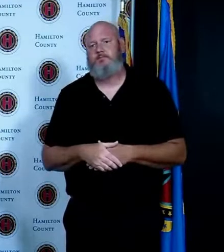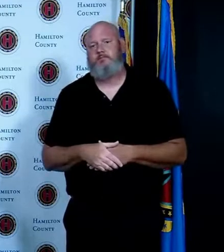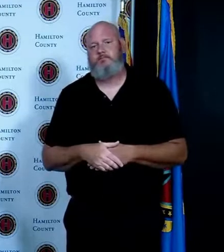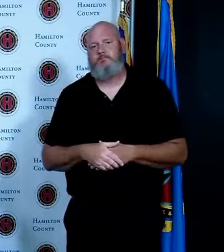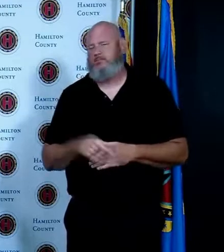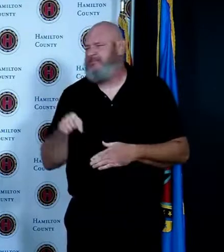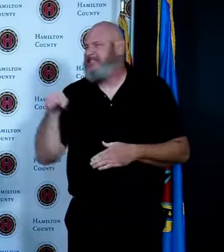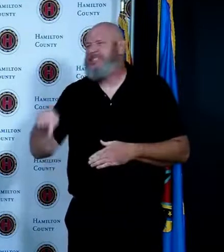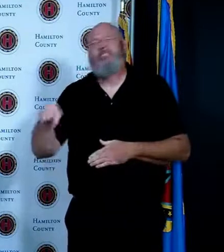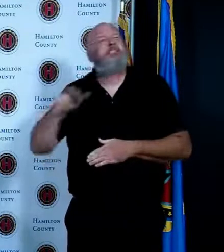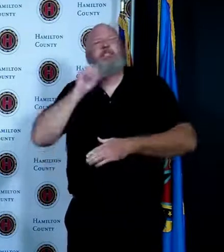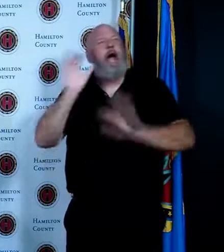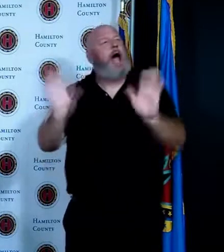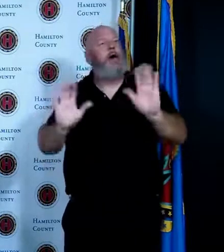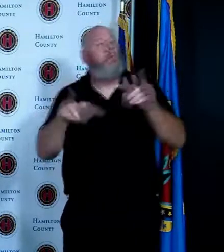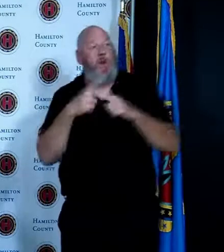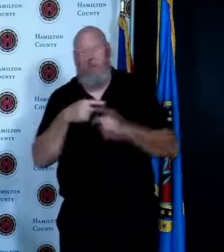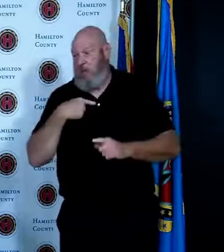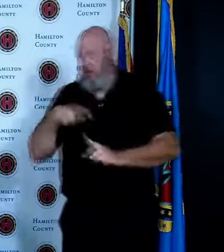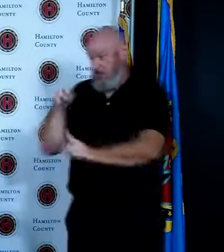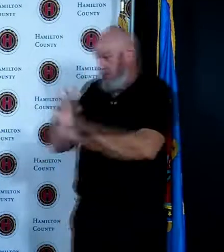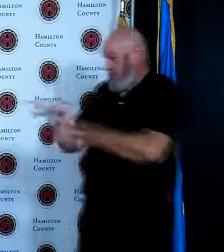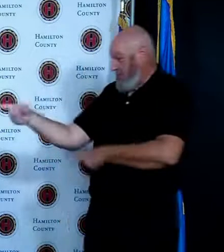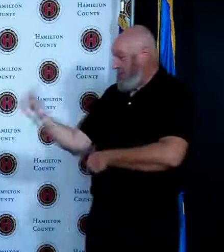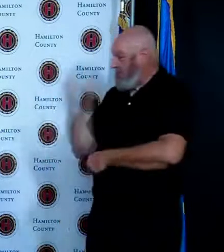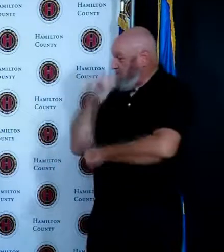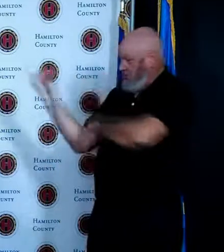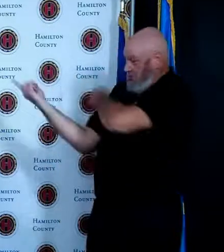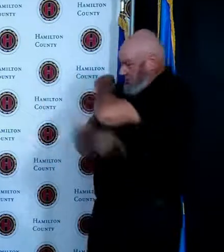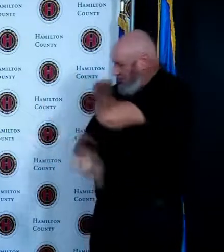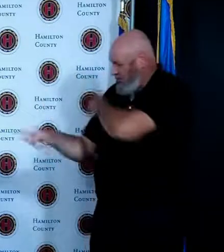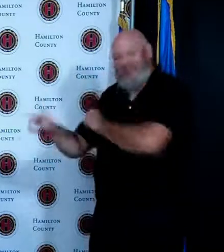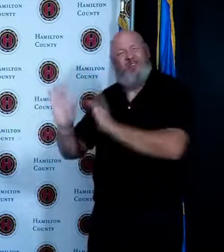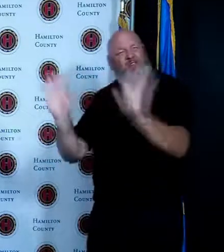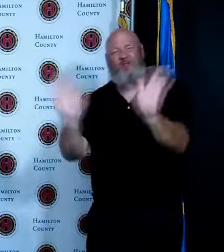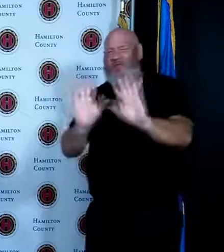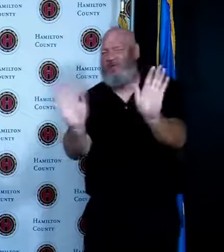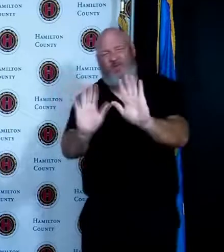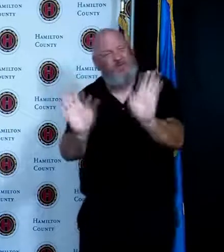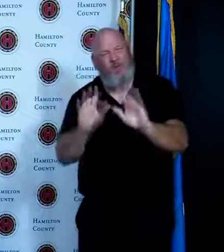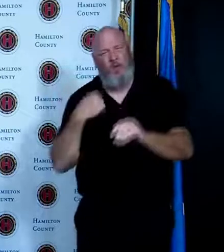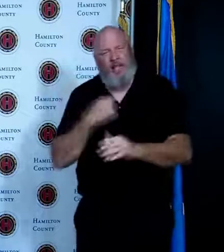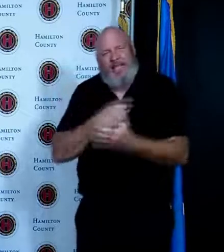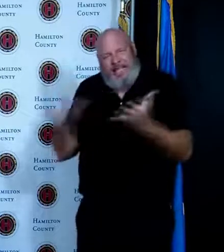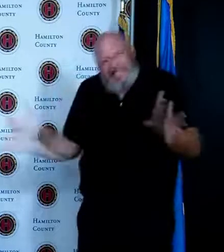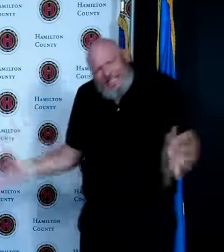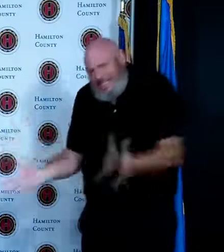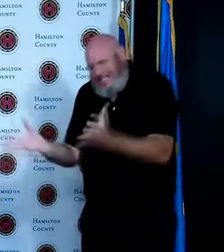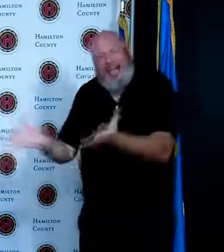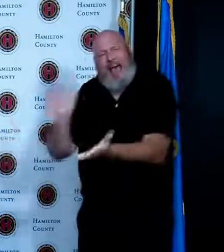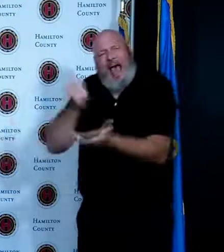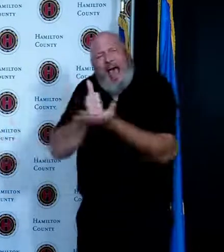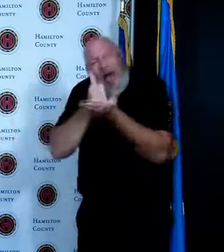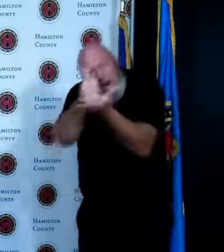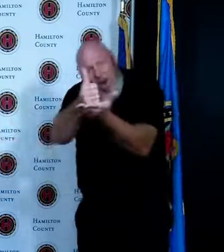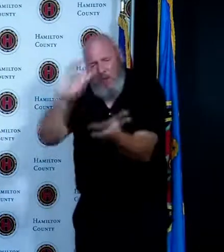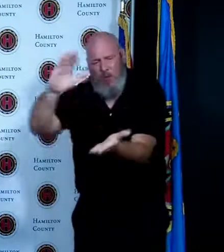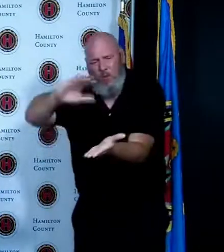to reduce the cases of Covid-19 within Hamilton County we want to reduce our alert status and we're gonna get there by coming together